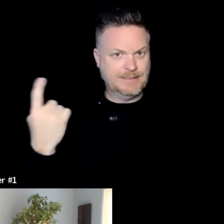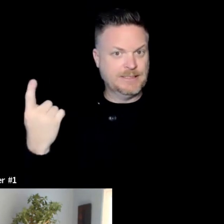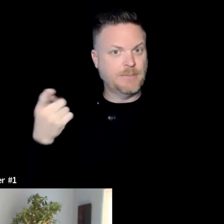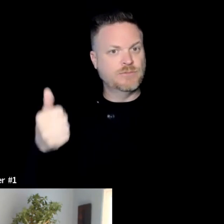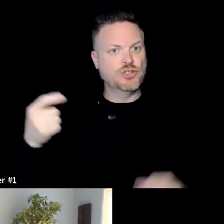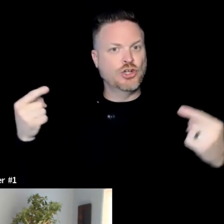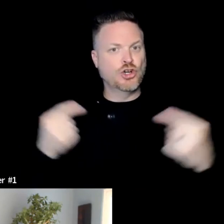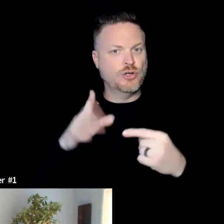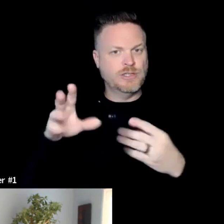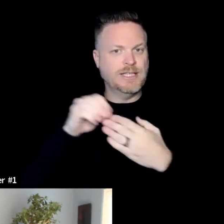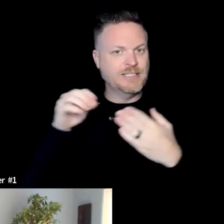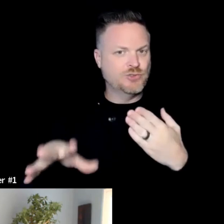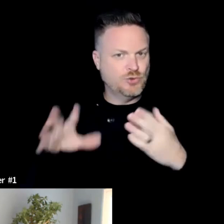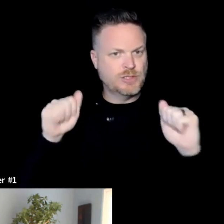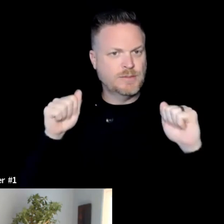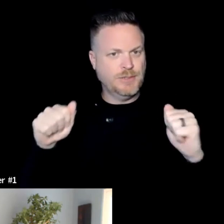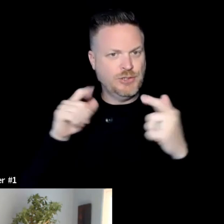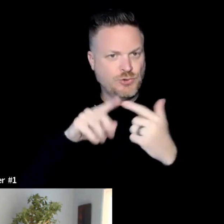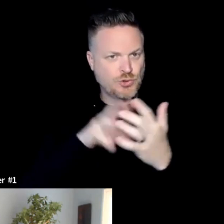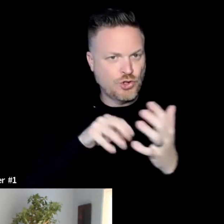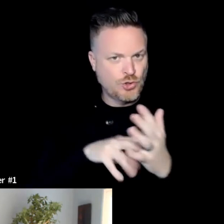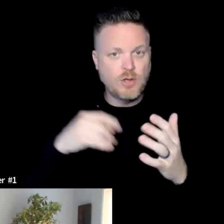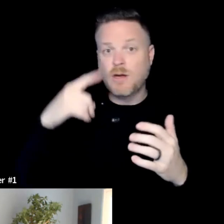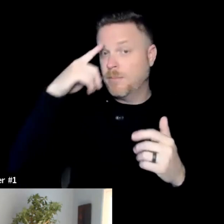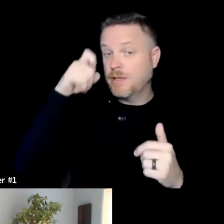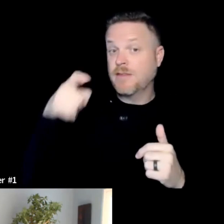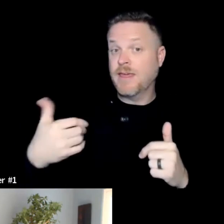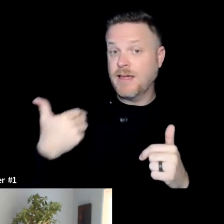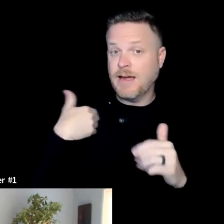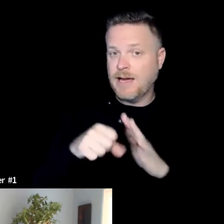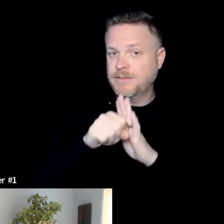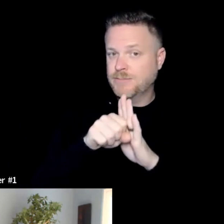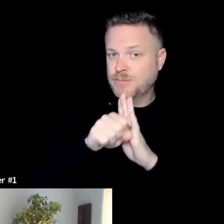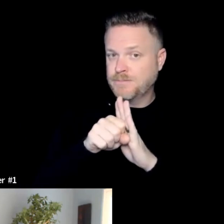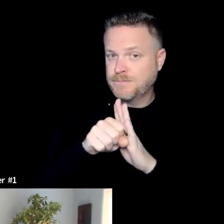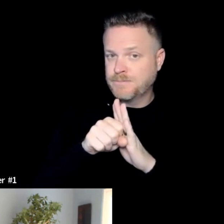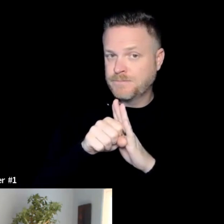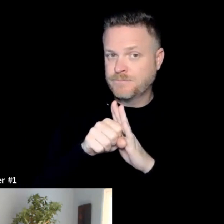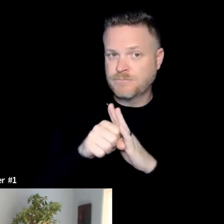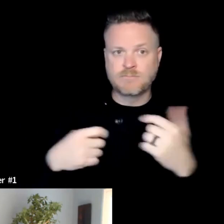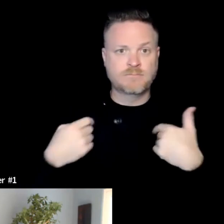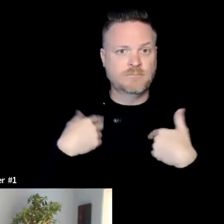ability to learn, because they have symptoms, then I would want to support the student.